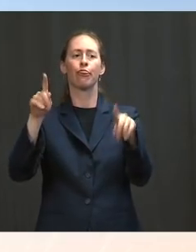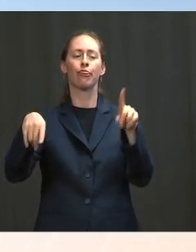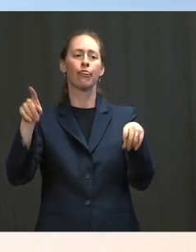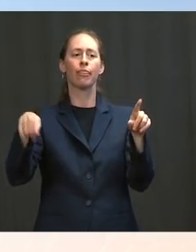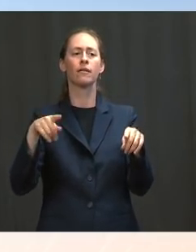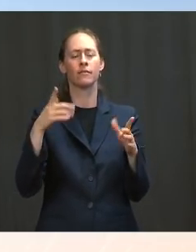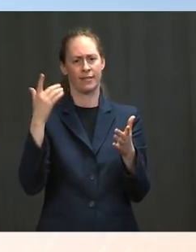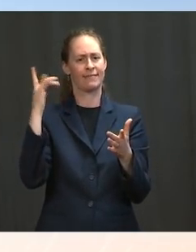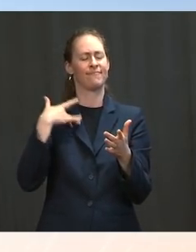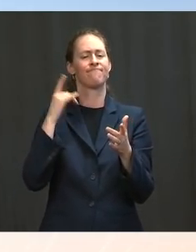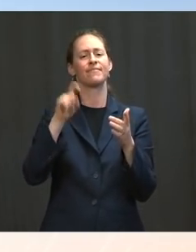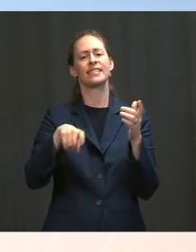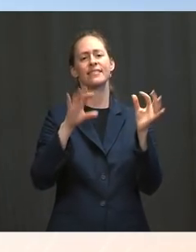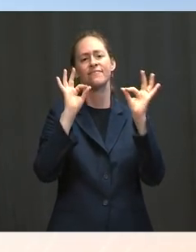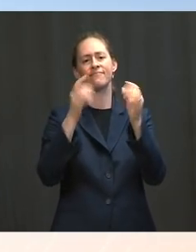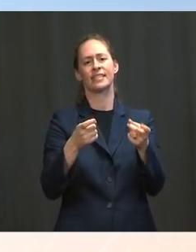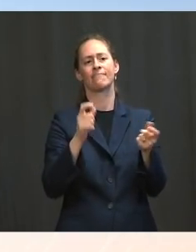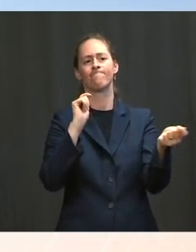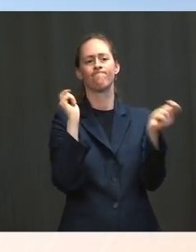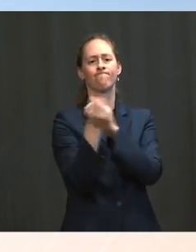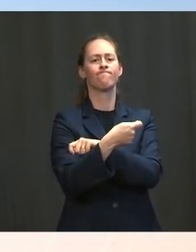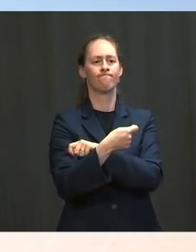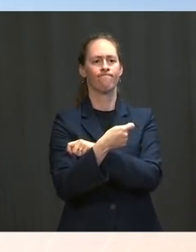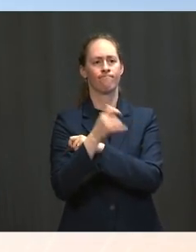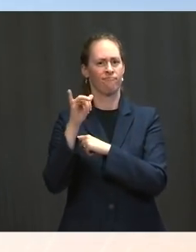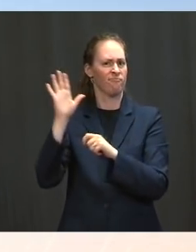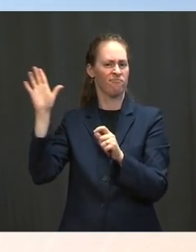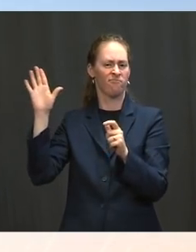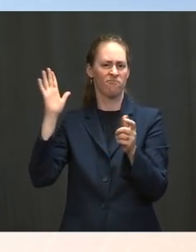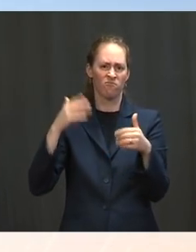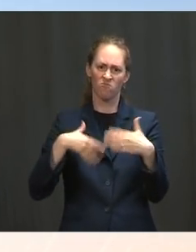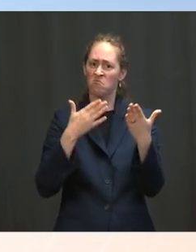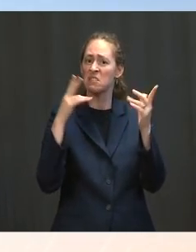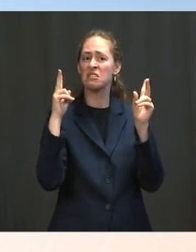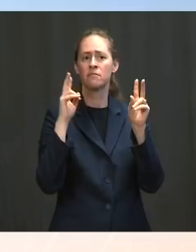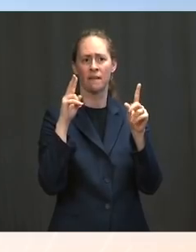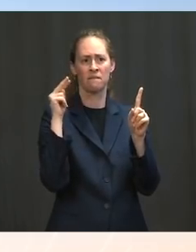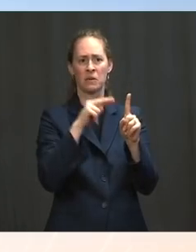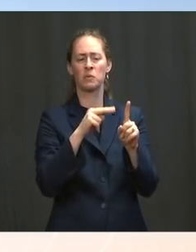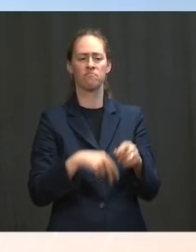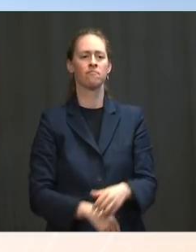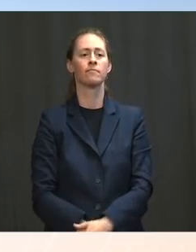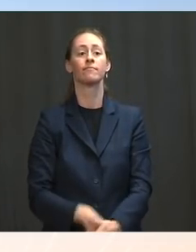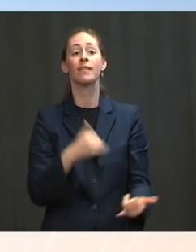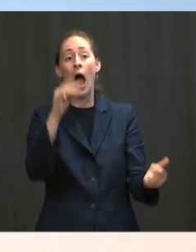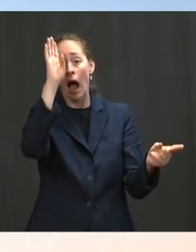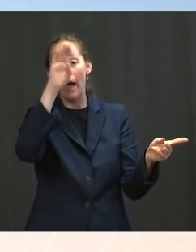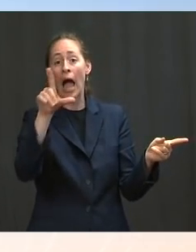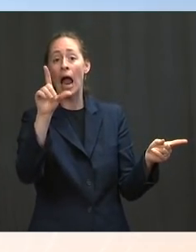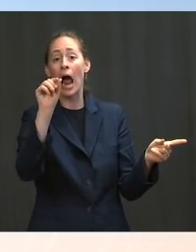So, that's his view in his proposal. We'll have to see how successful these lobbyists are at moving the public opinion